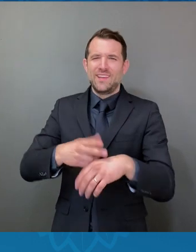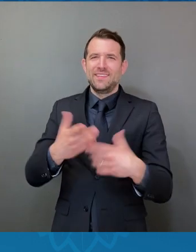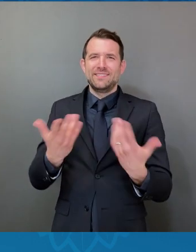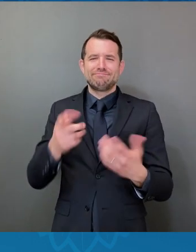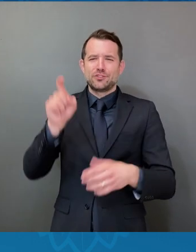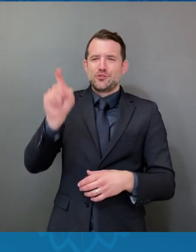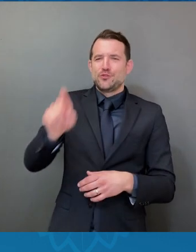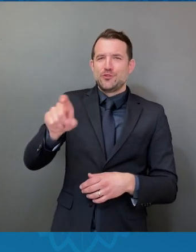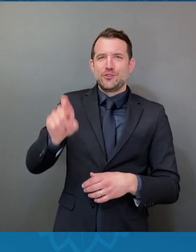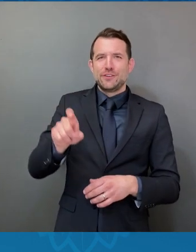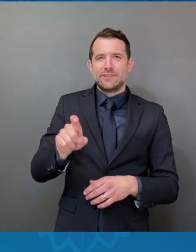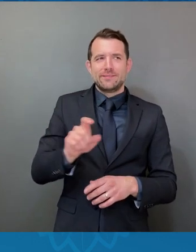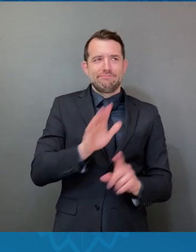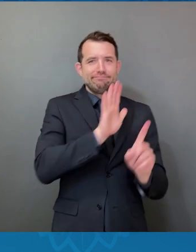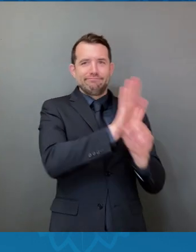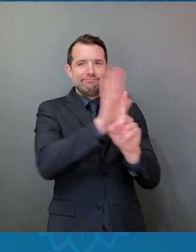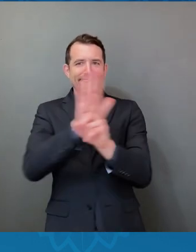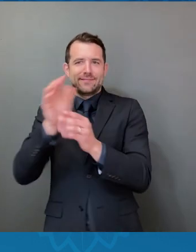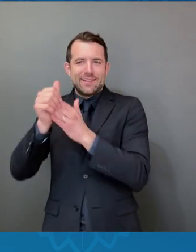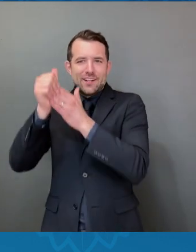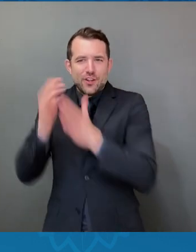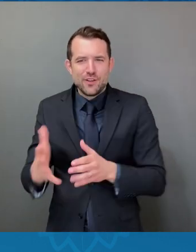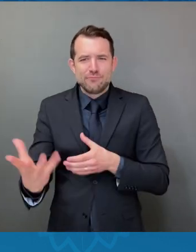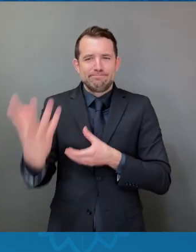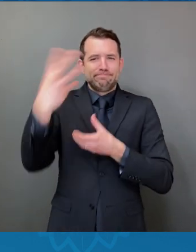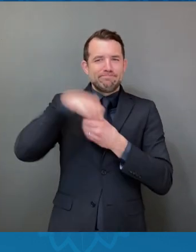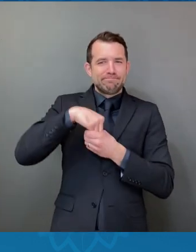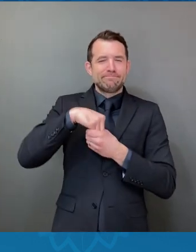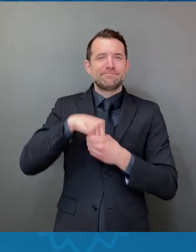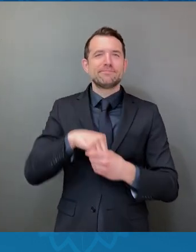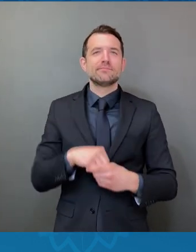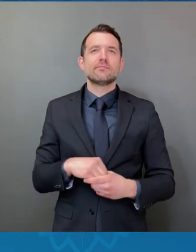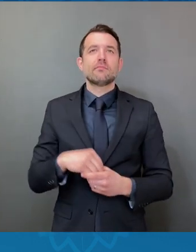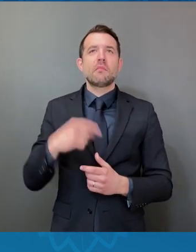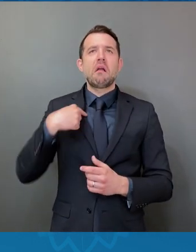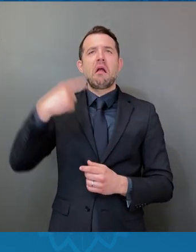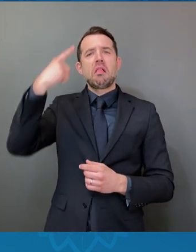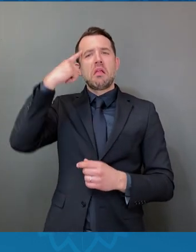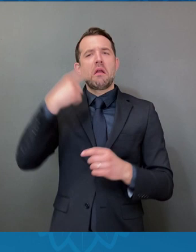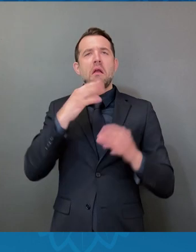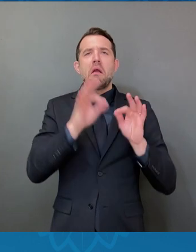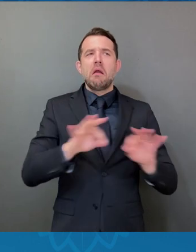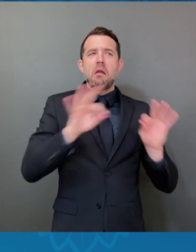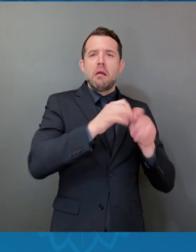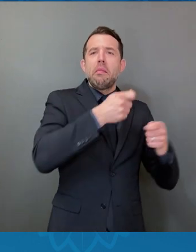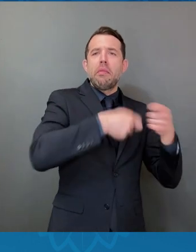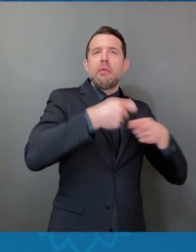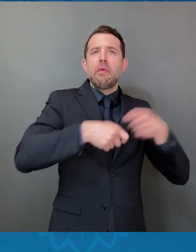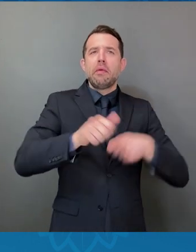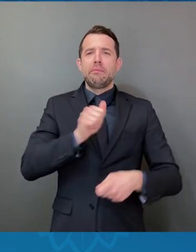and not replacing what we think is important with what leaders can tell us is important.